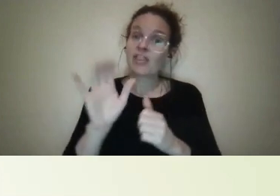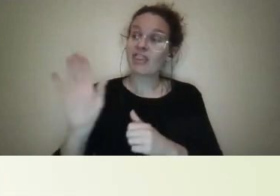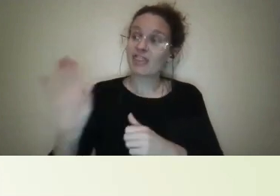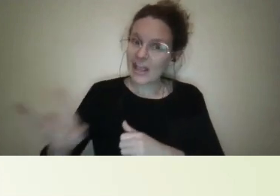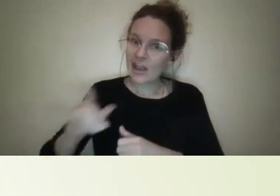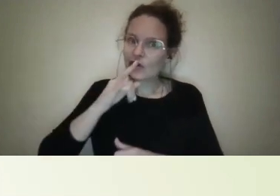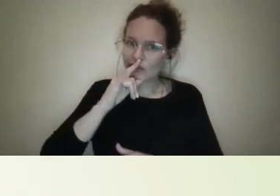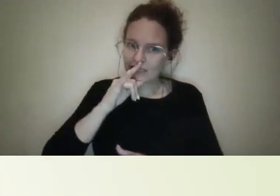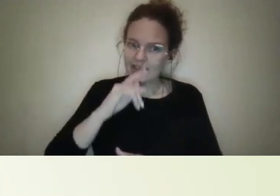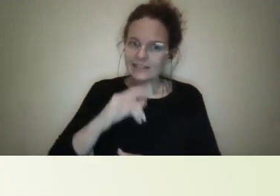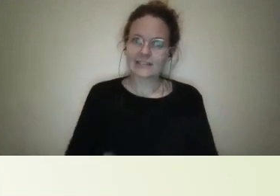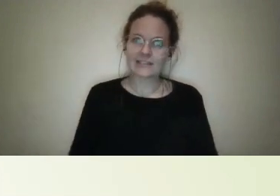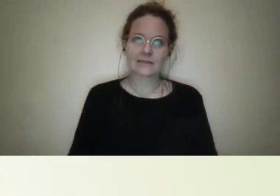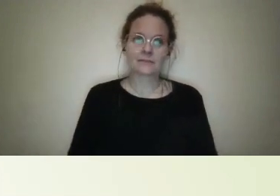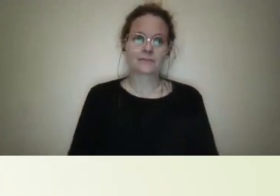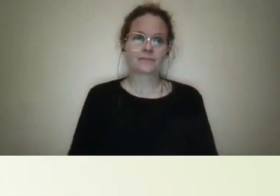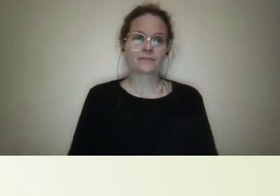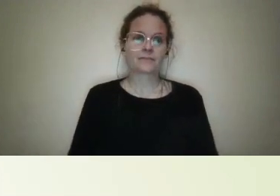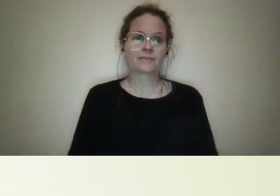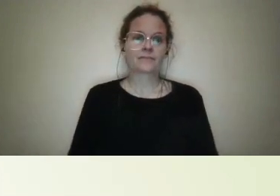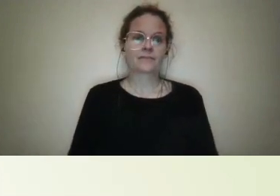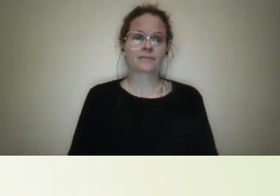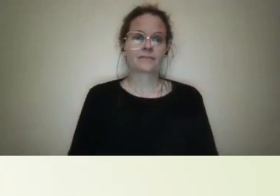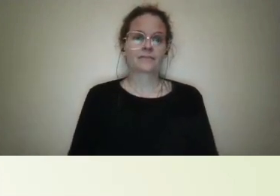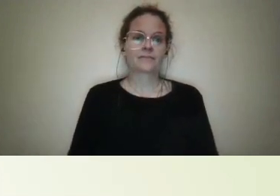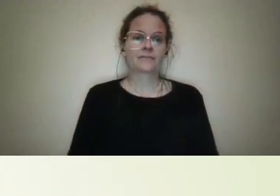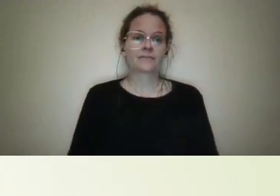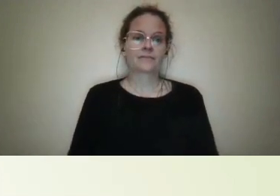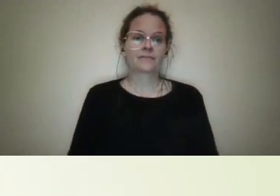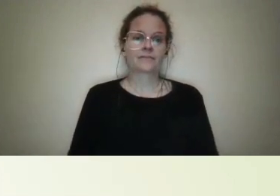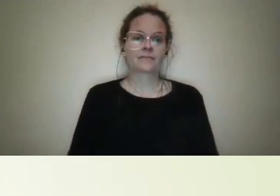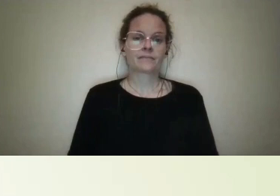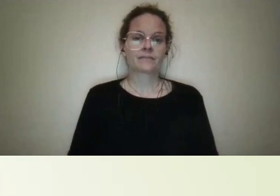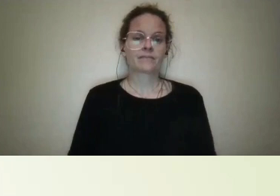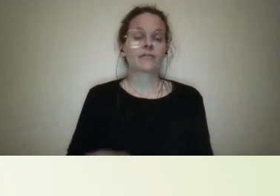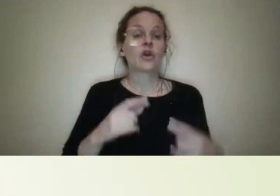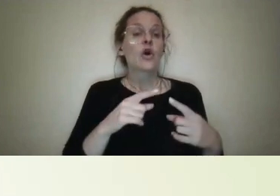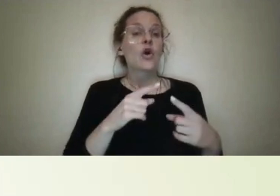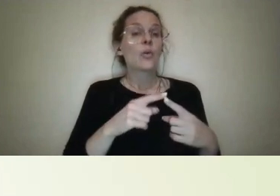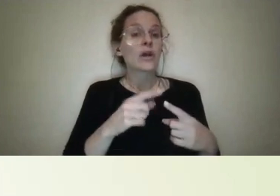Only to be used when you see or hear the appropriate behaviors. So we want